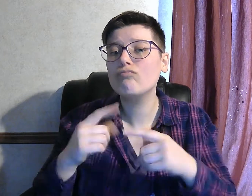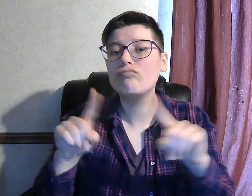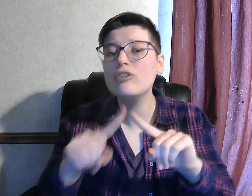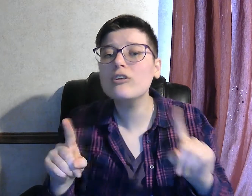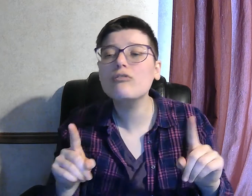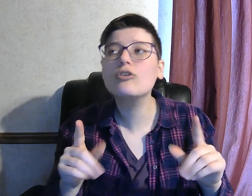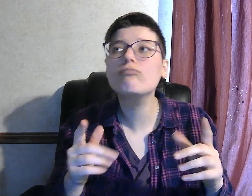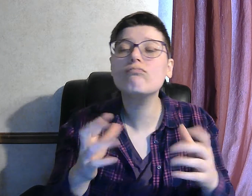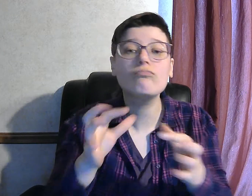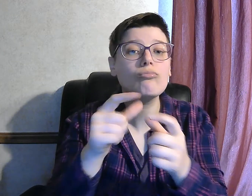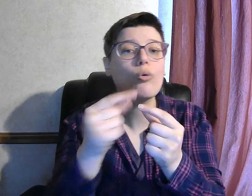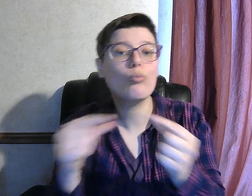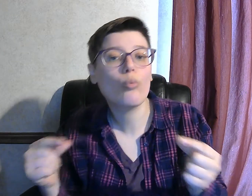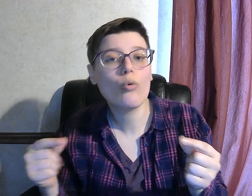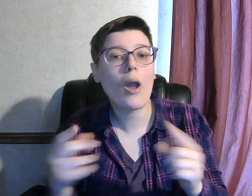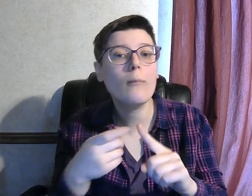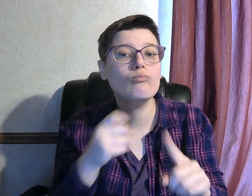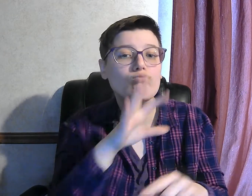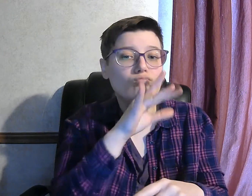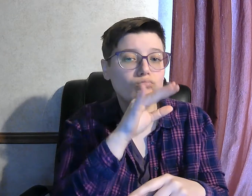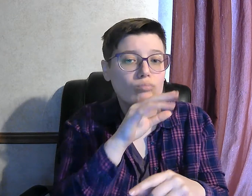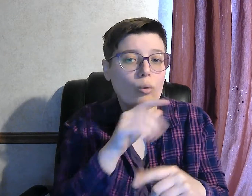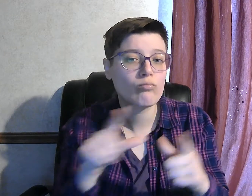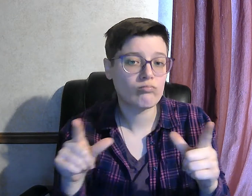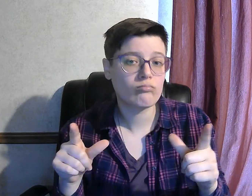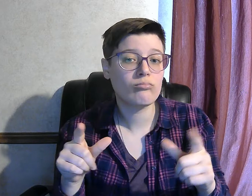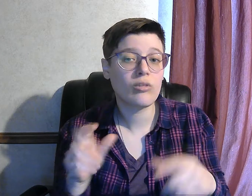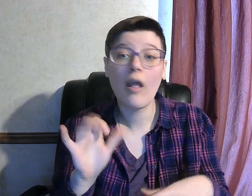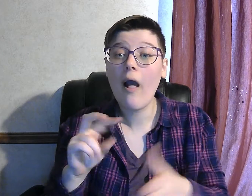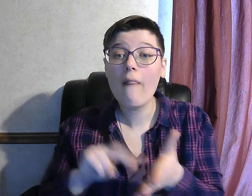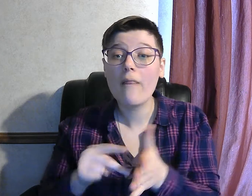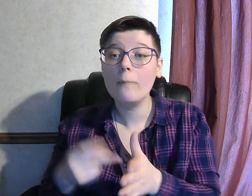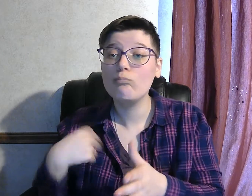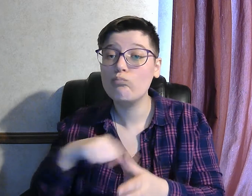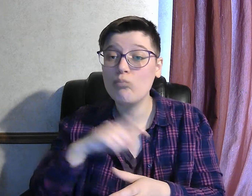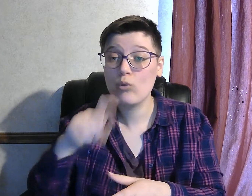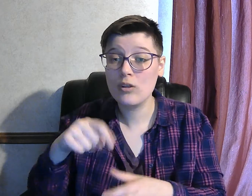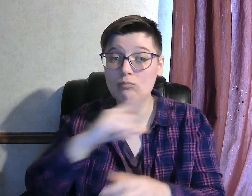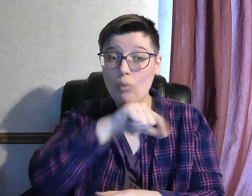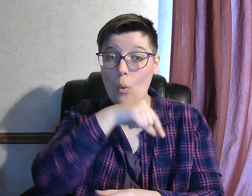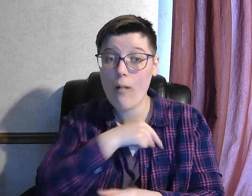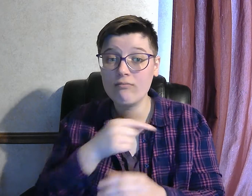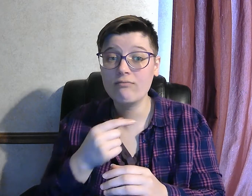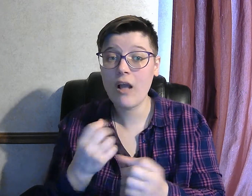Signed languages have their own grammars, um, just like spoken languages.